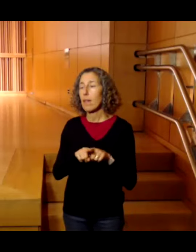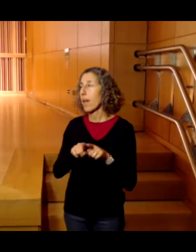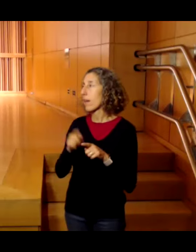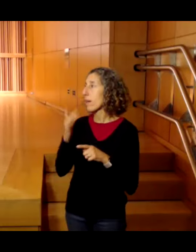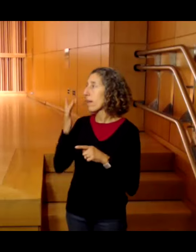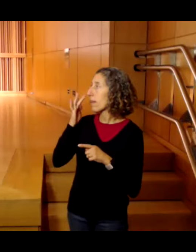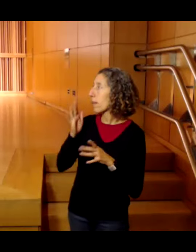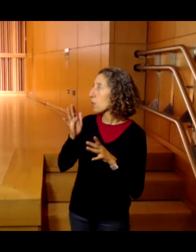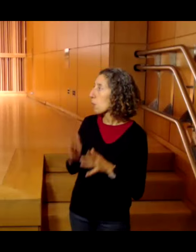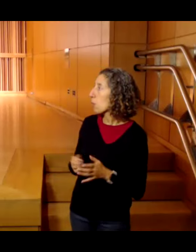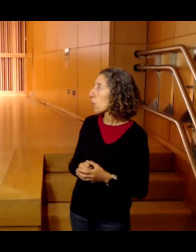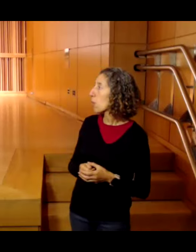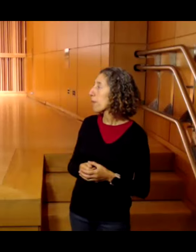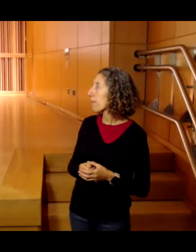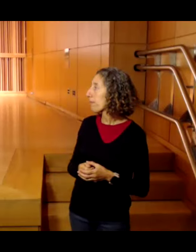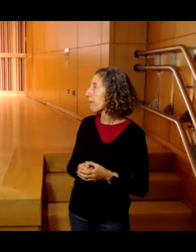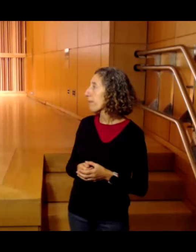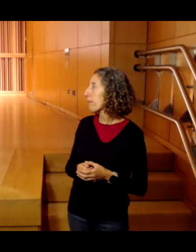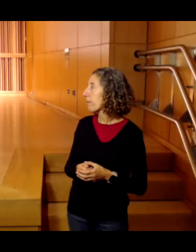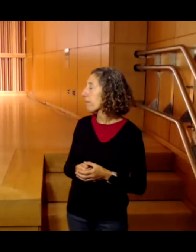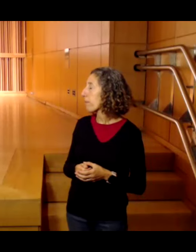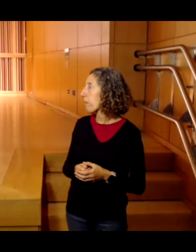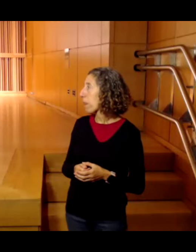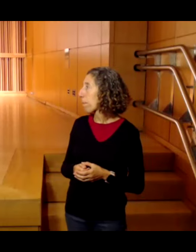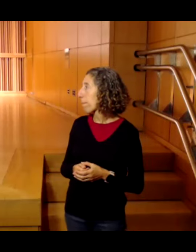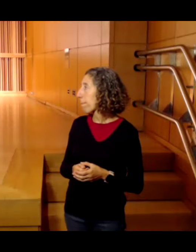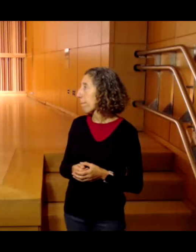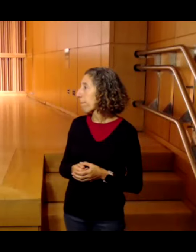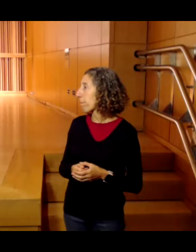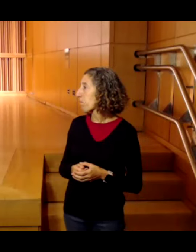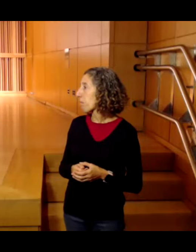Observing the broad landscape of our scholarship and American culture at large, Robert.